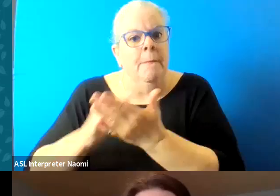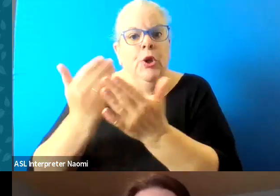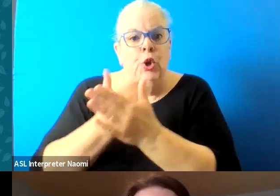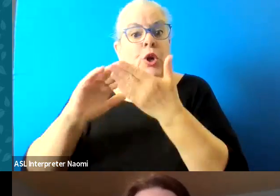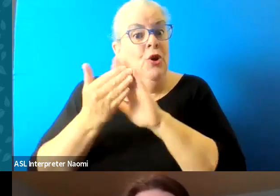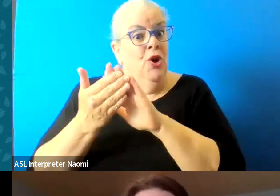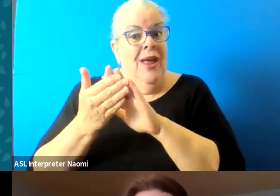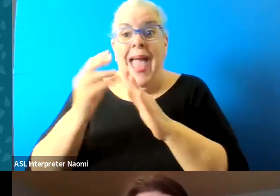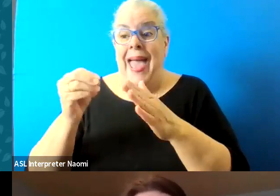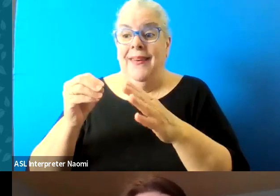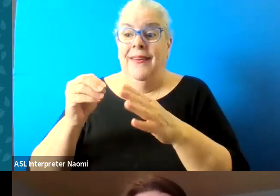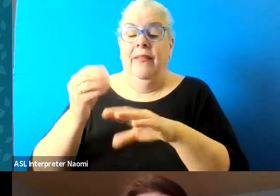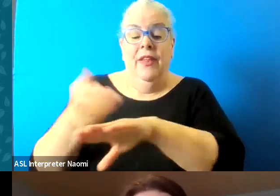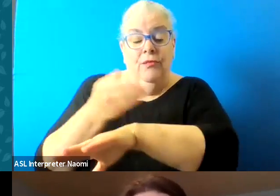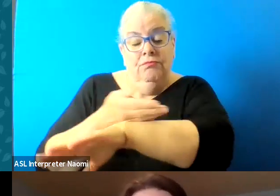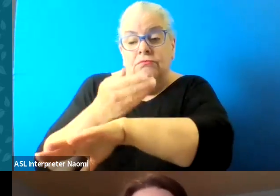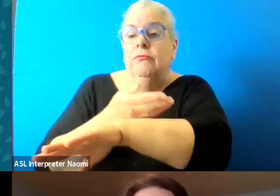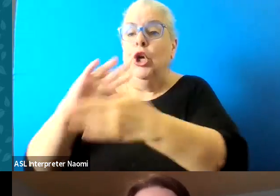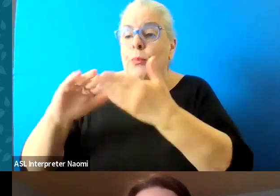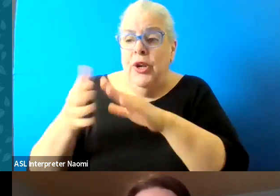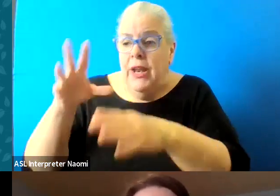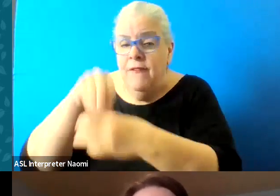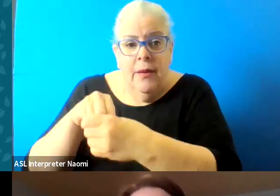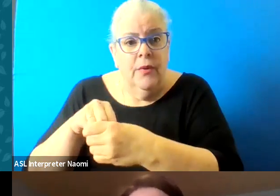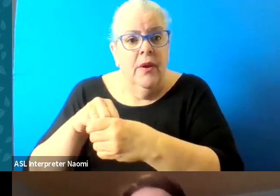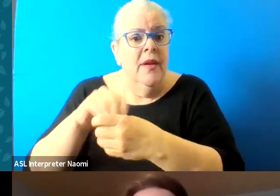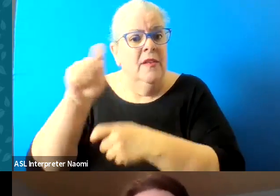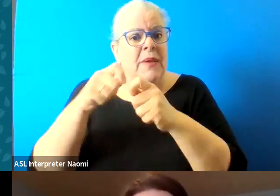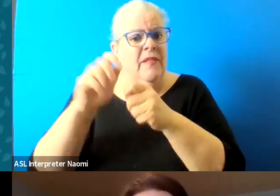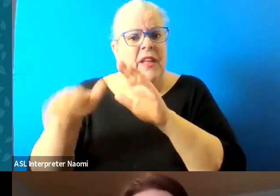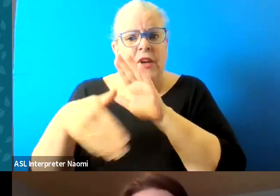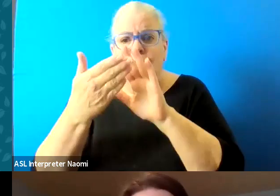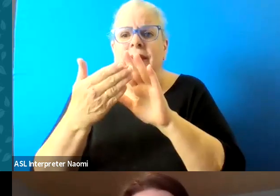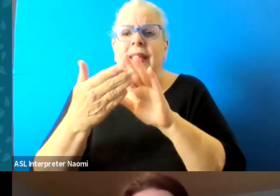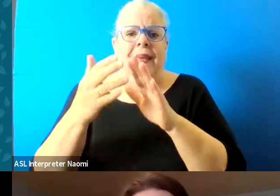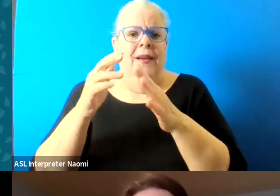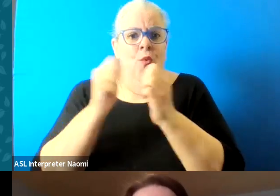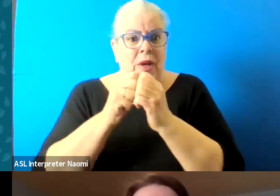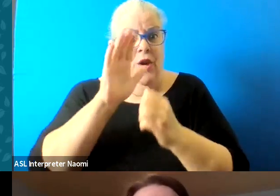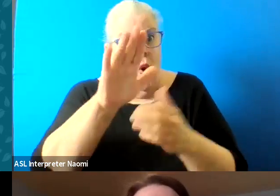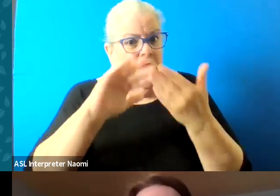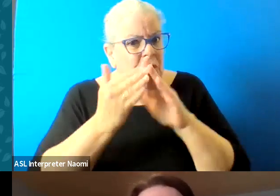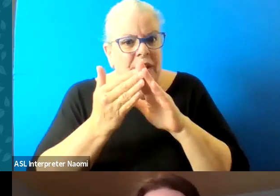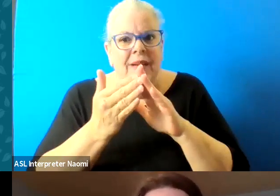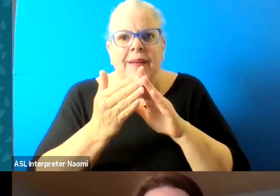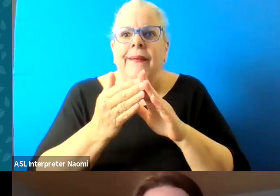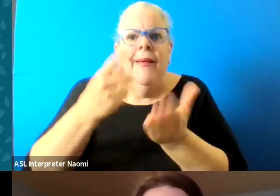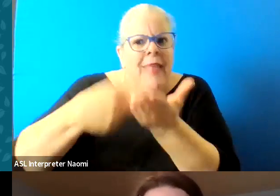So maybe specifically addressing, you know, with your community, having that conversation and that dialogue to say, what would an ideal, you know,